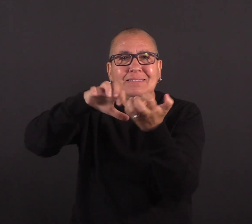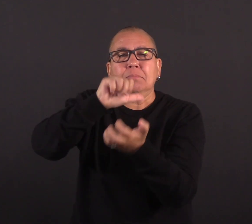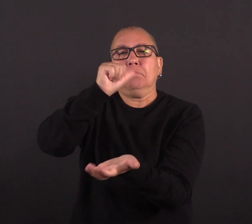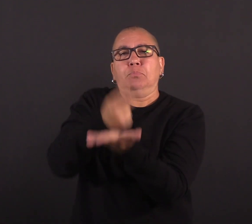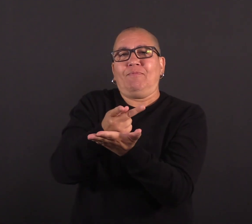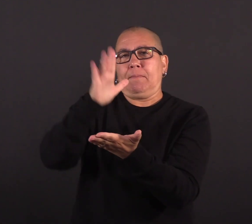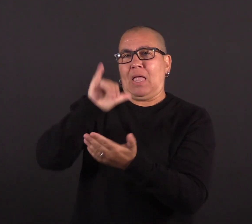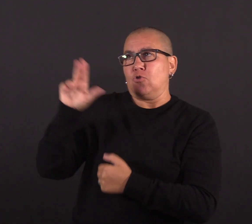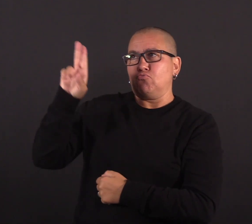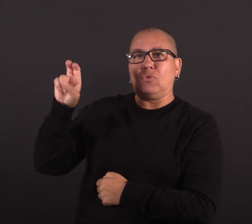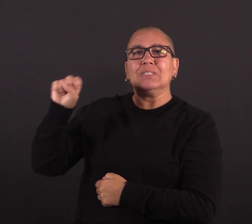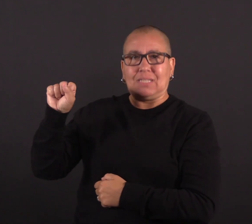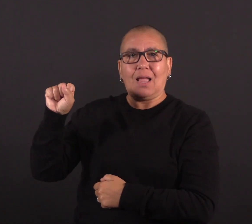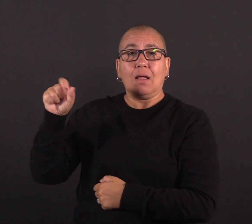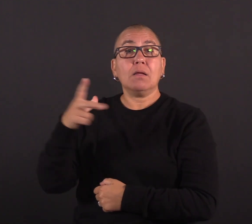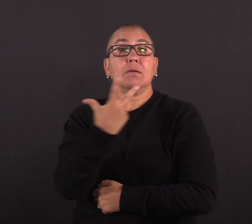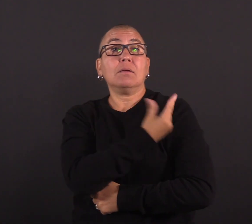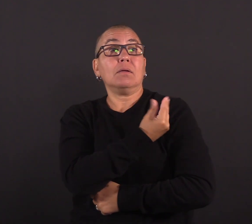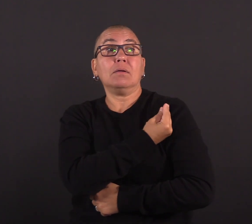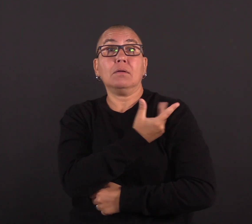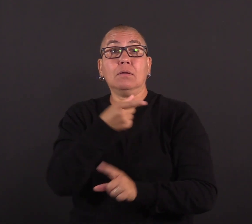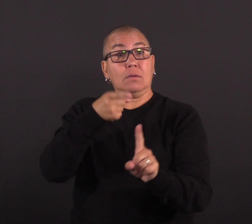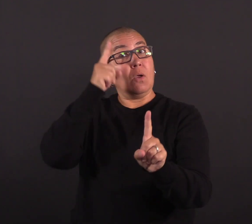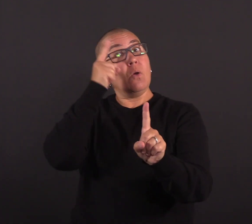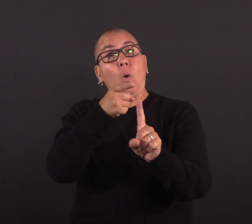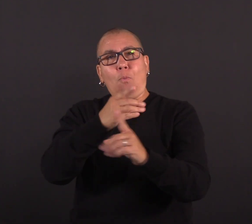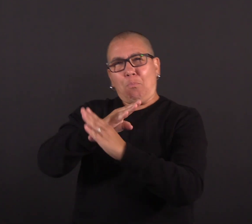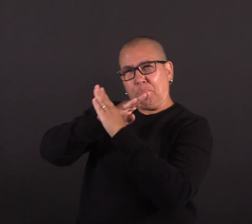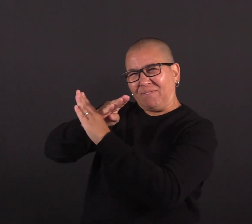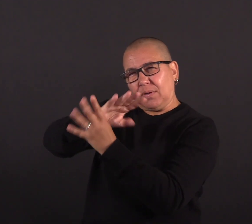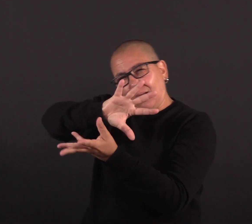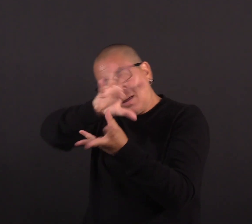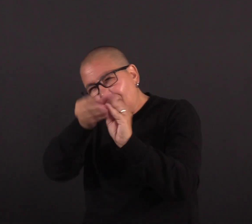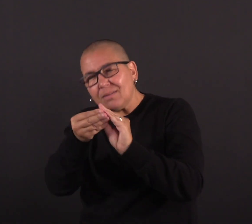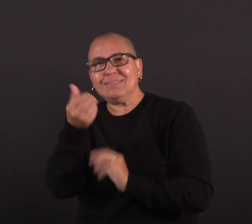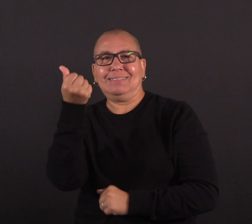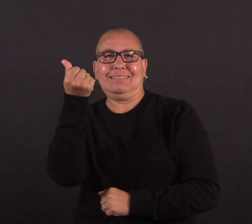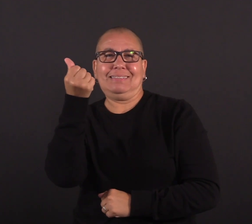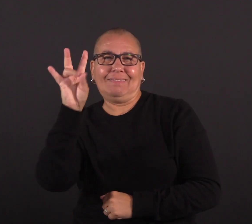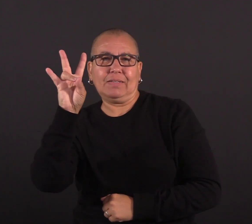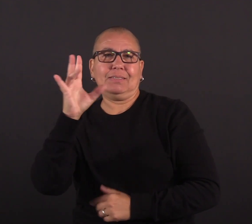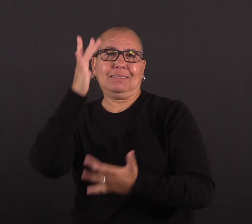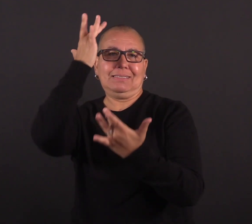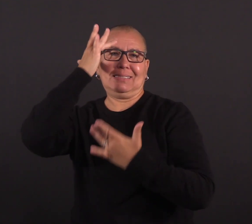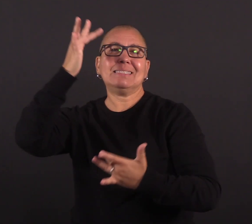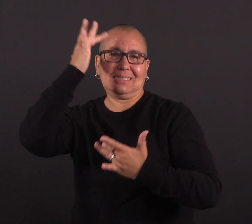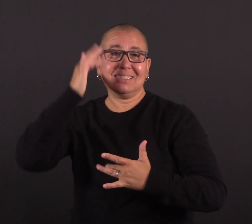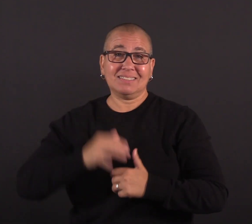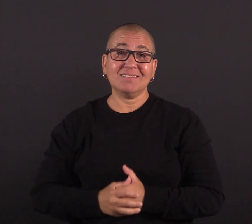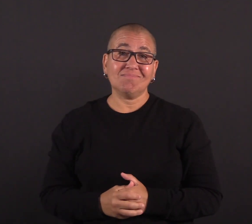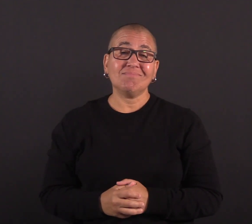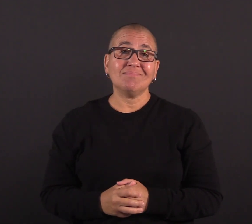protect children against 17 preventable diseases. The vaccines available through the VFC